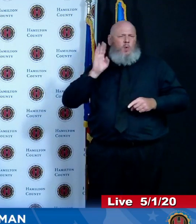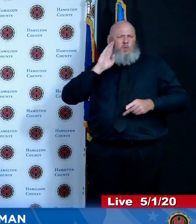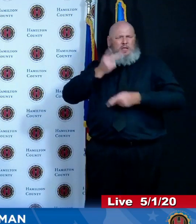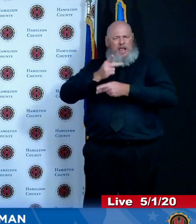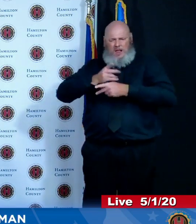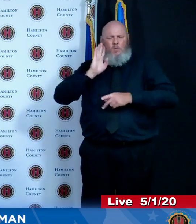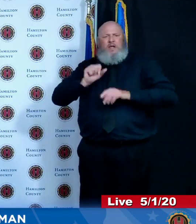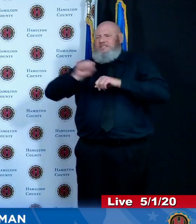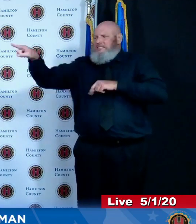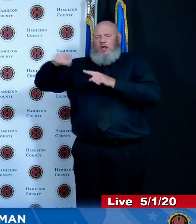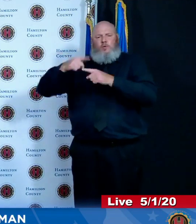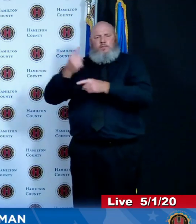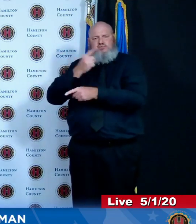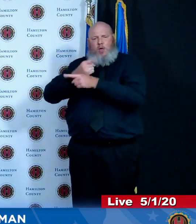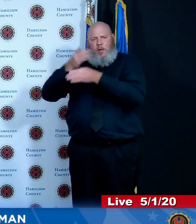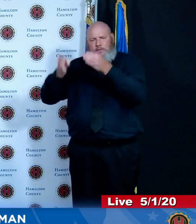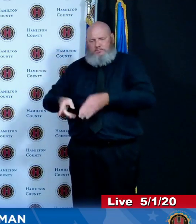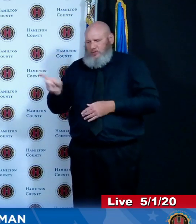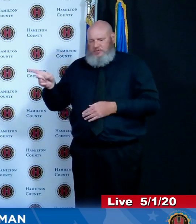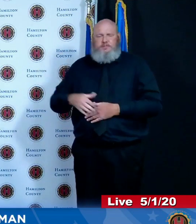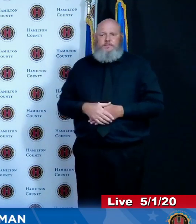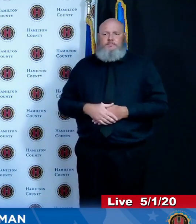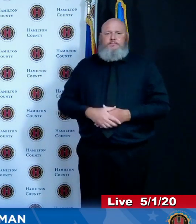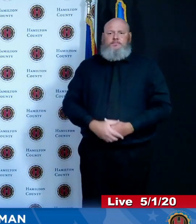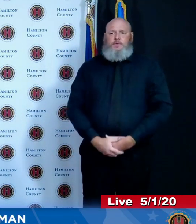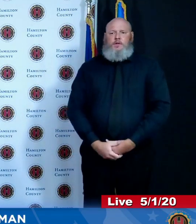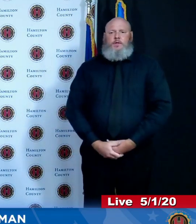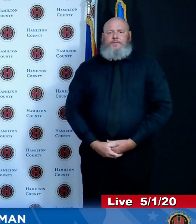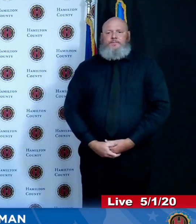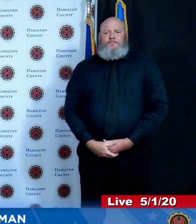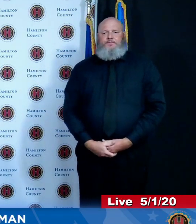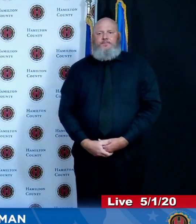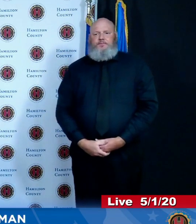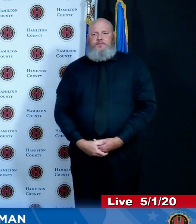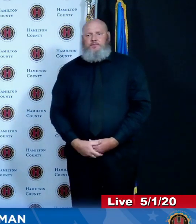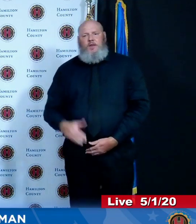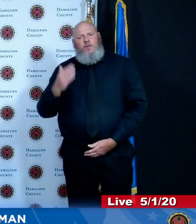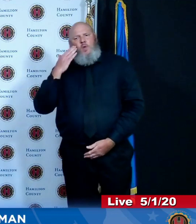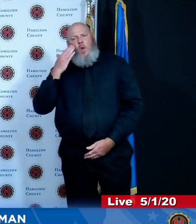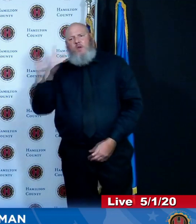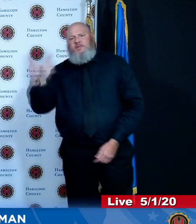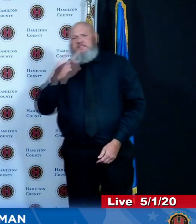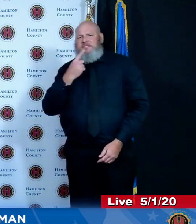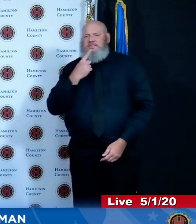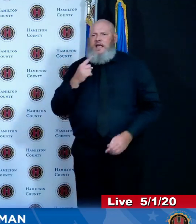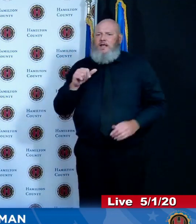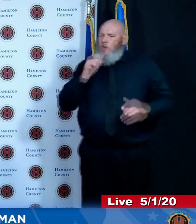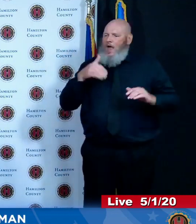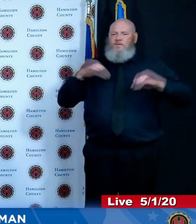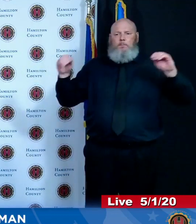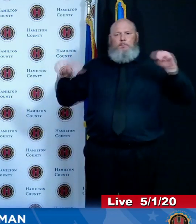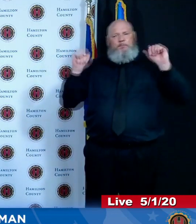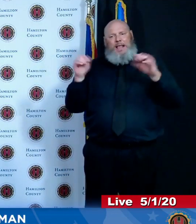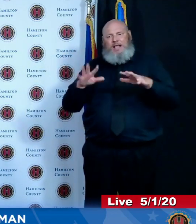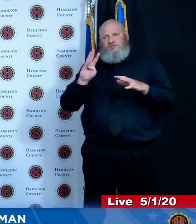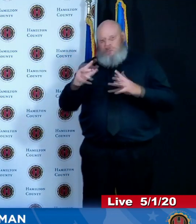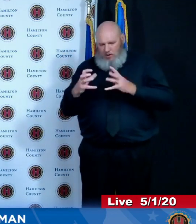know in previous briefings you said that you don't have a crystal ball and I know you don't want to get out in front of the state but I saw on Facebook last